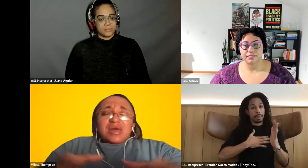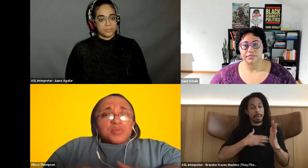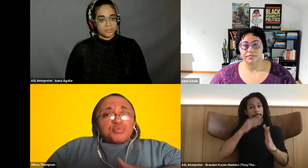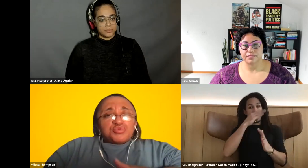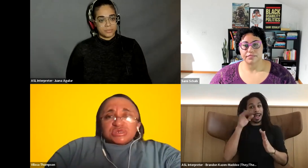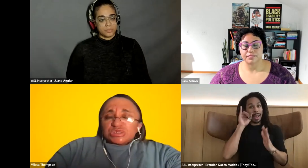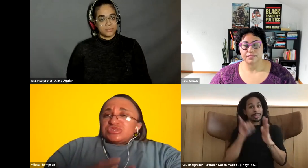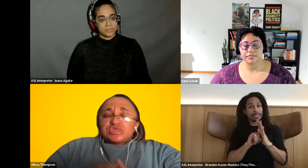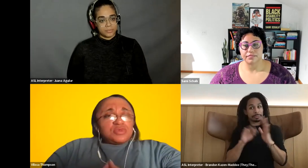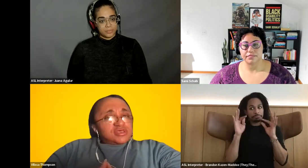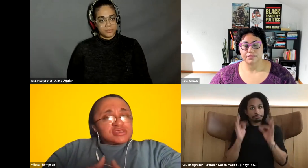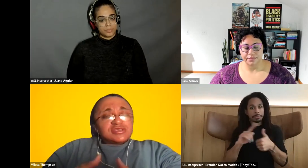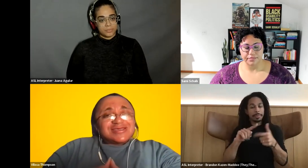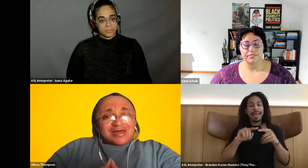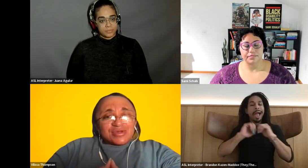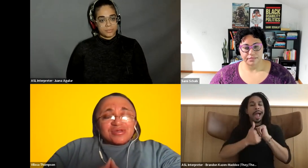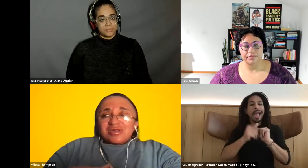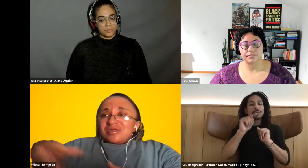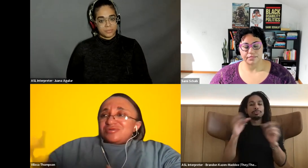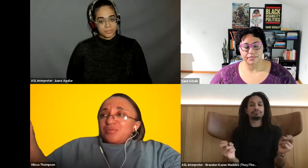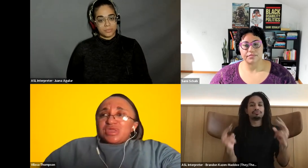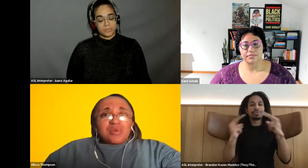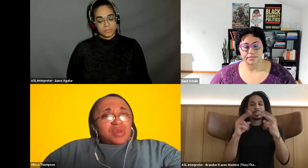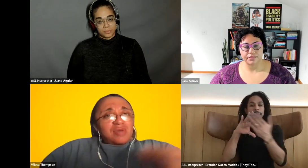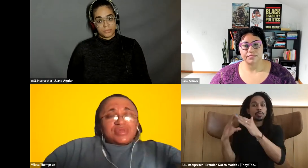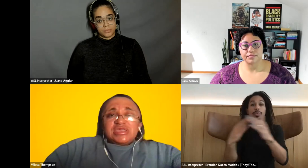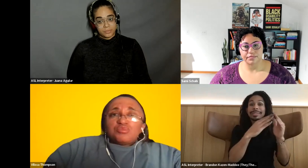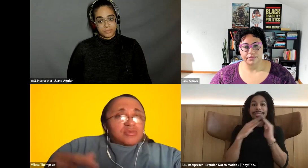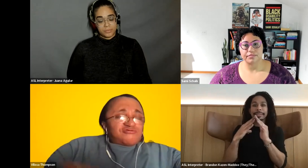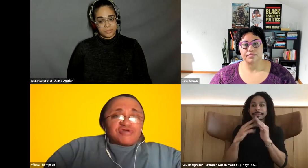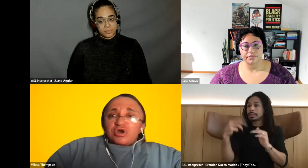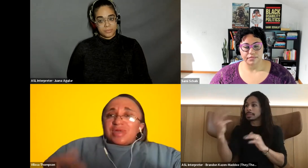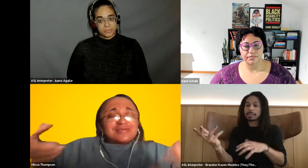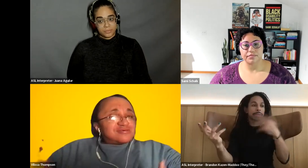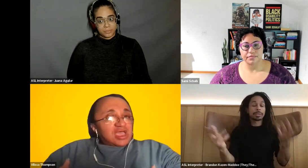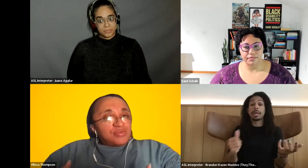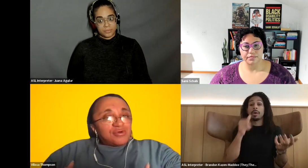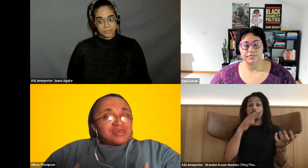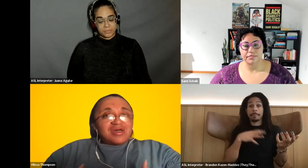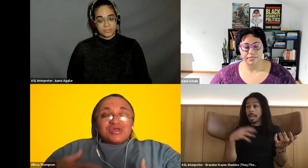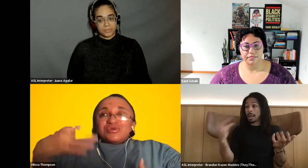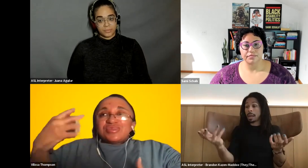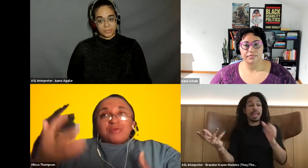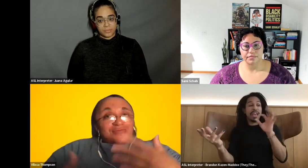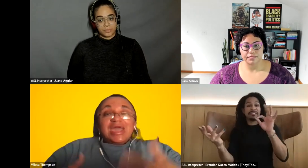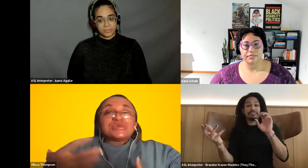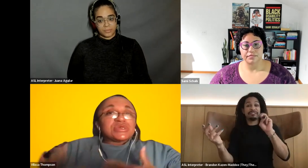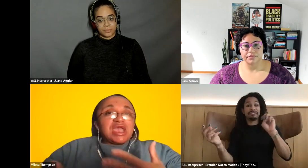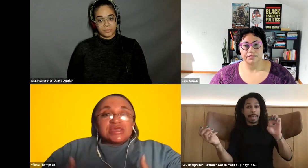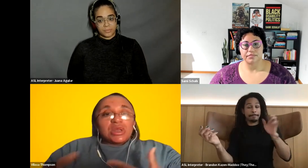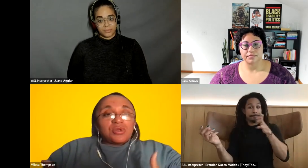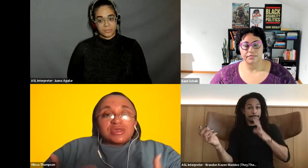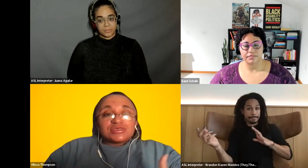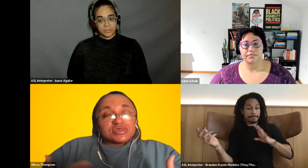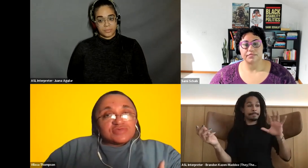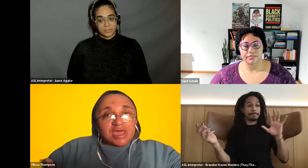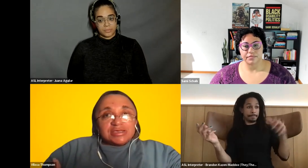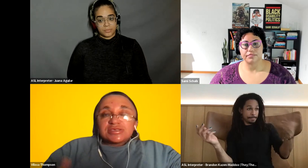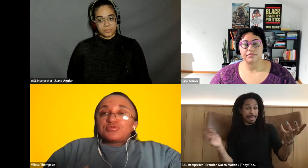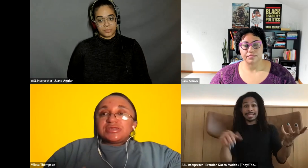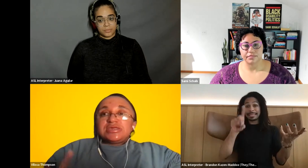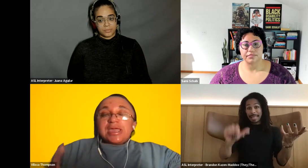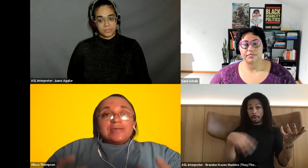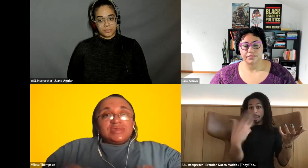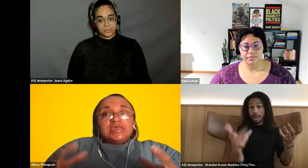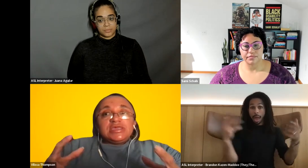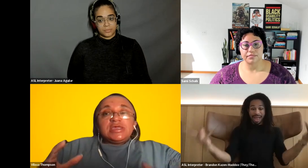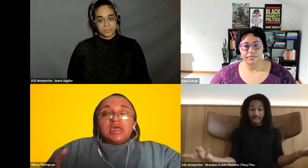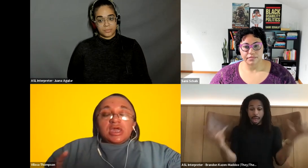Vilissa Thompson: how to bridge these communities together, you know, being black, being a woman femme and disabled, you know that was my educating and learning into the space, and really gave me